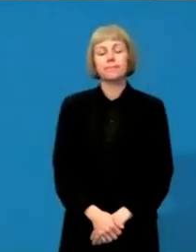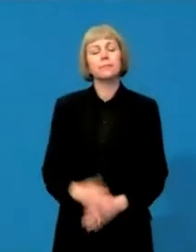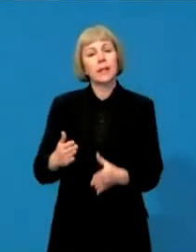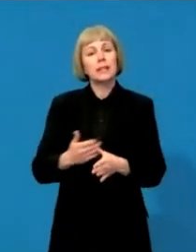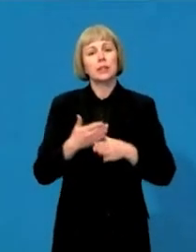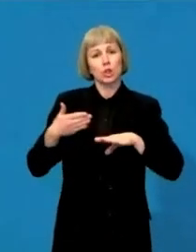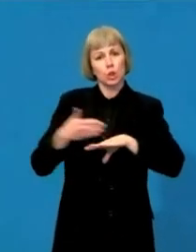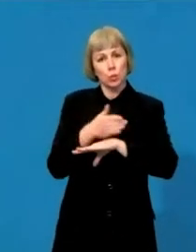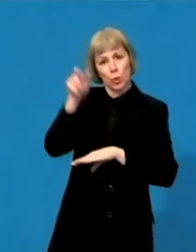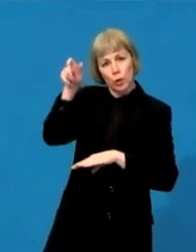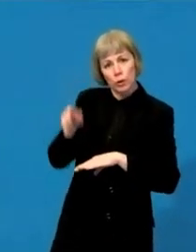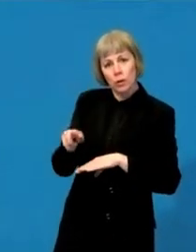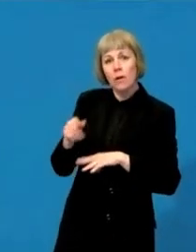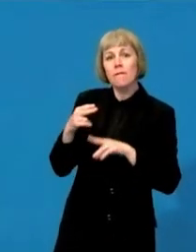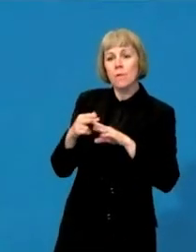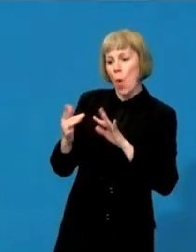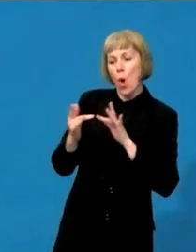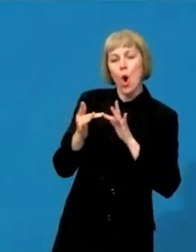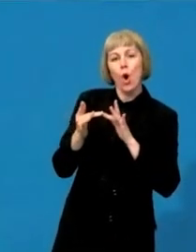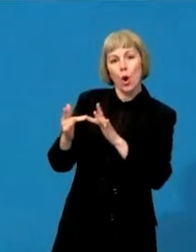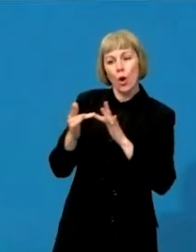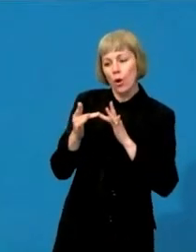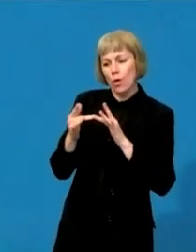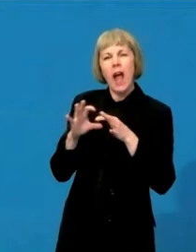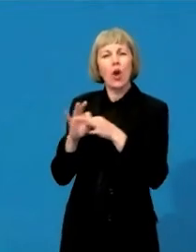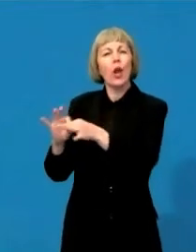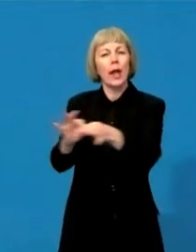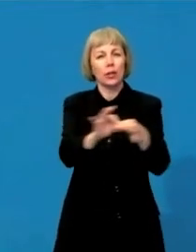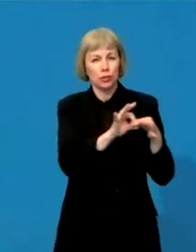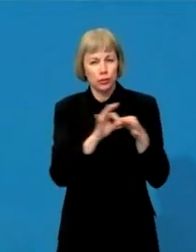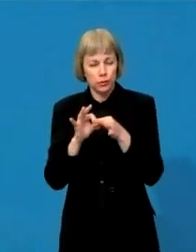When you are sitting down with a non-Indigenous person, you know, you really